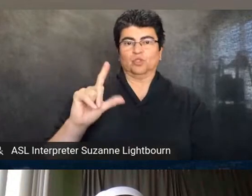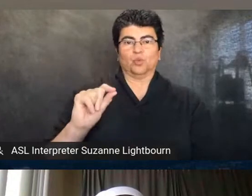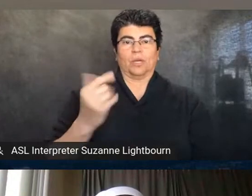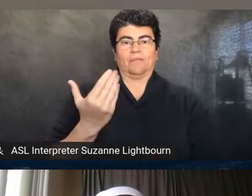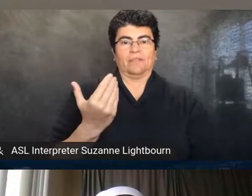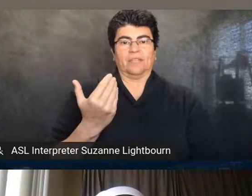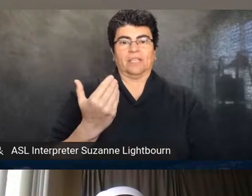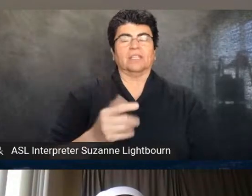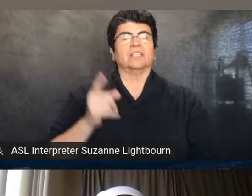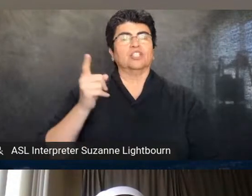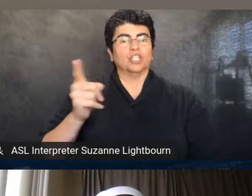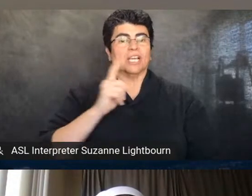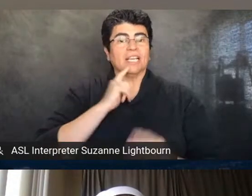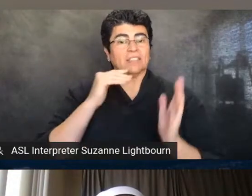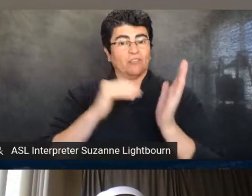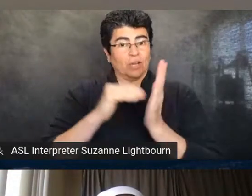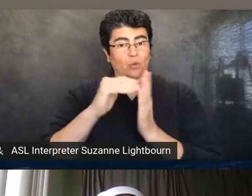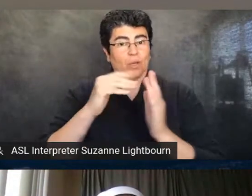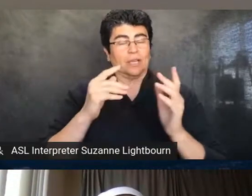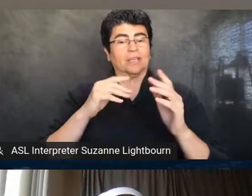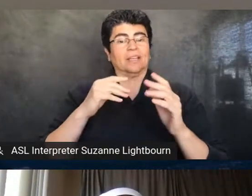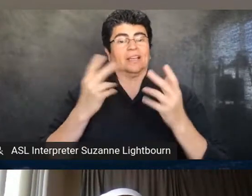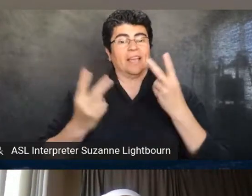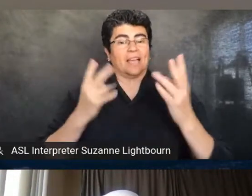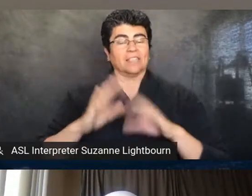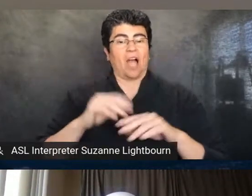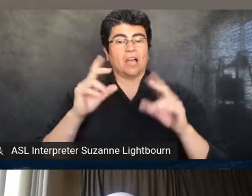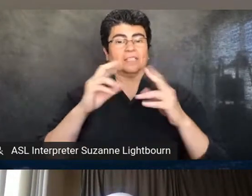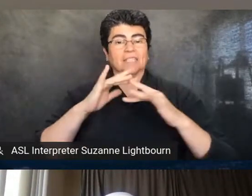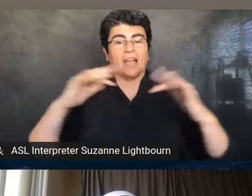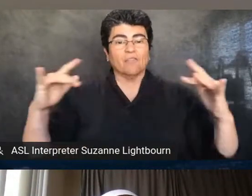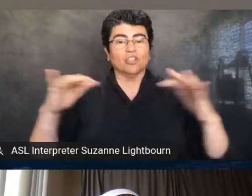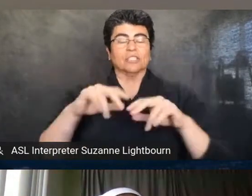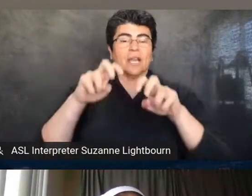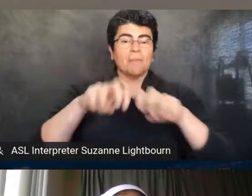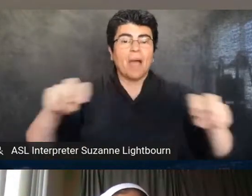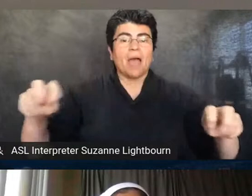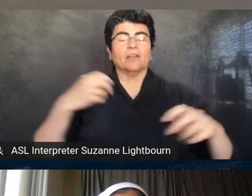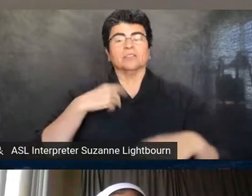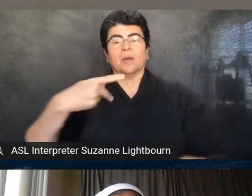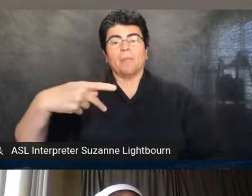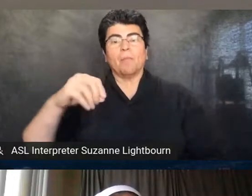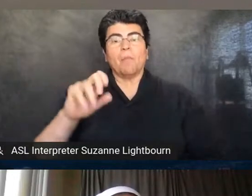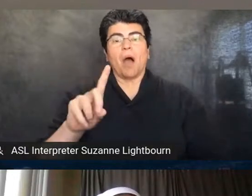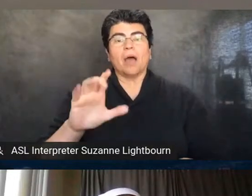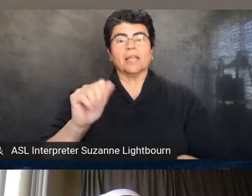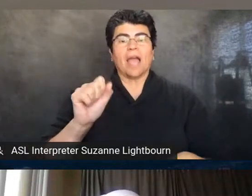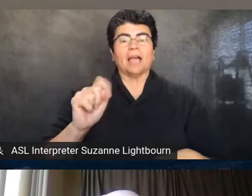She is a frequent guest on diversity panels and podcasts, and hosts a weekly vlog, A Morning of Joy.